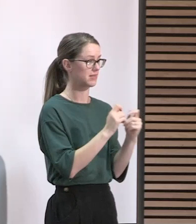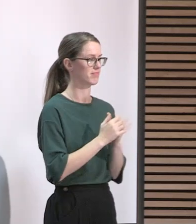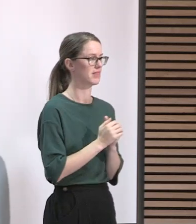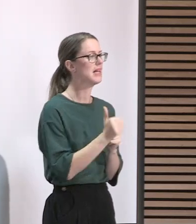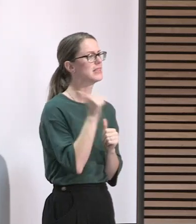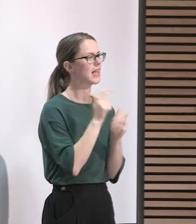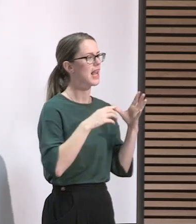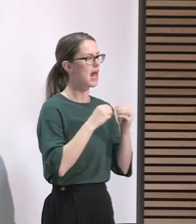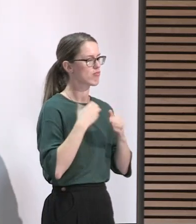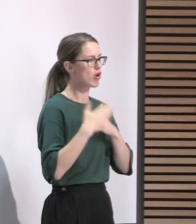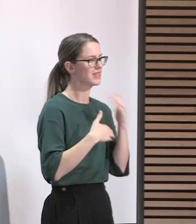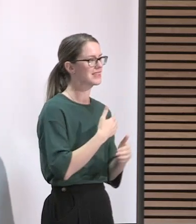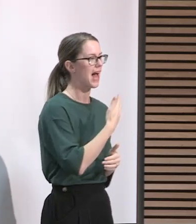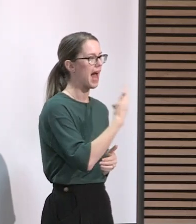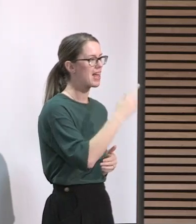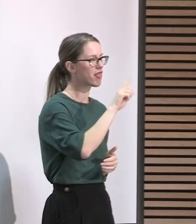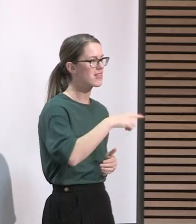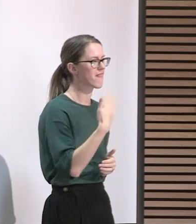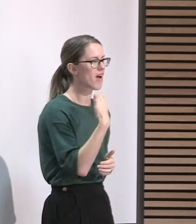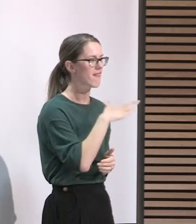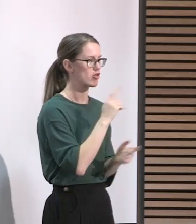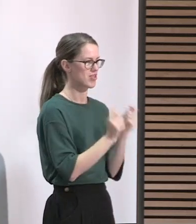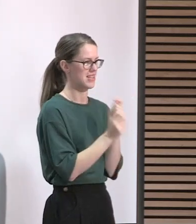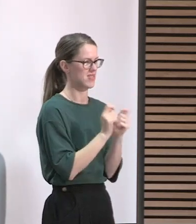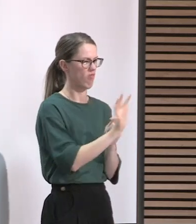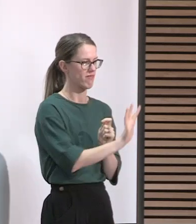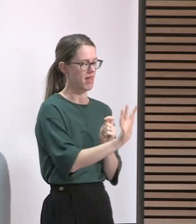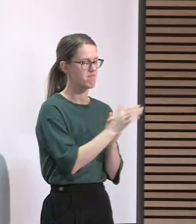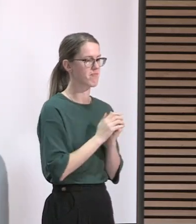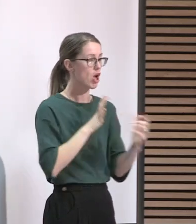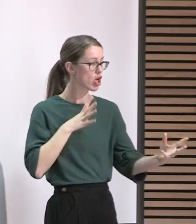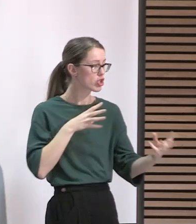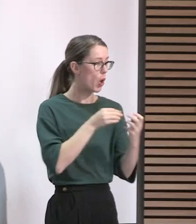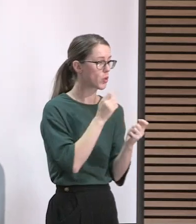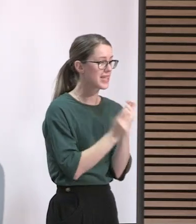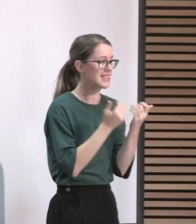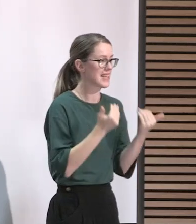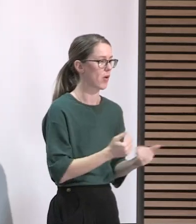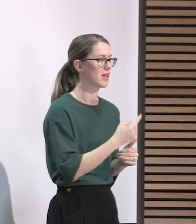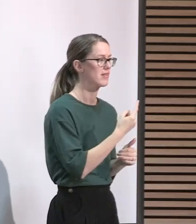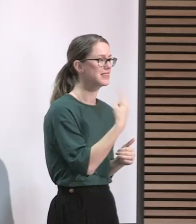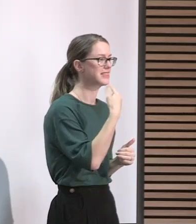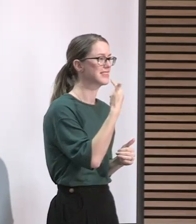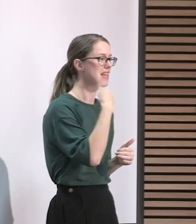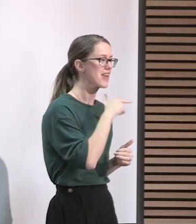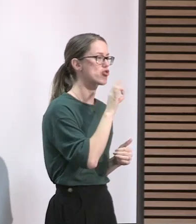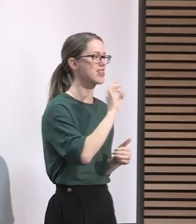considered critical. As far as testing goes, yesterday, laboratories around the